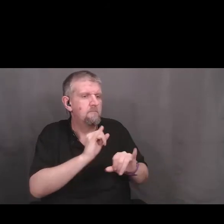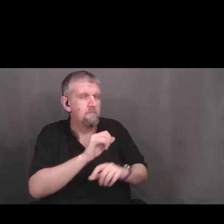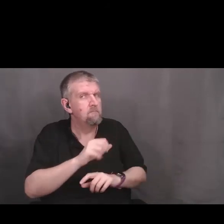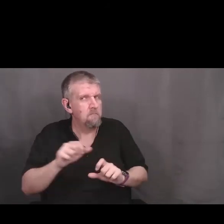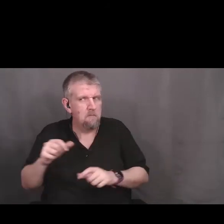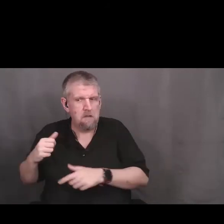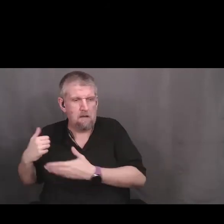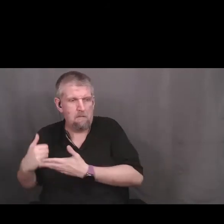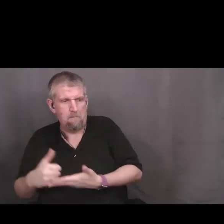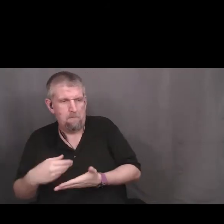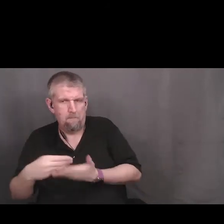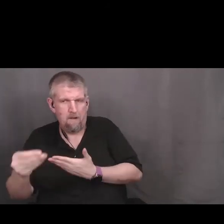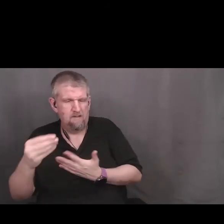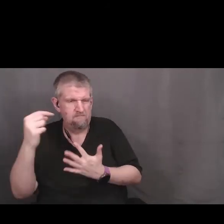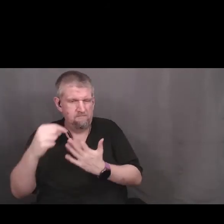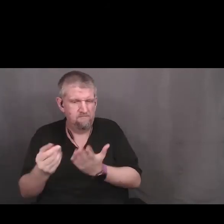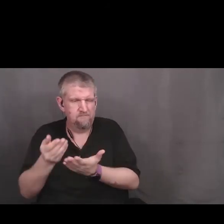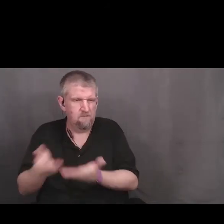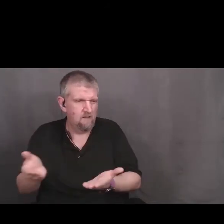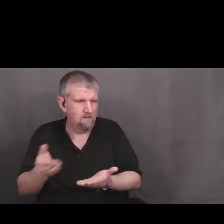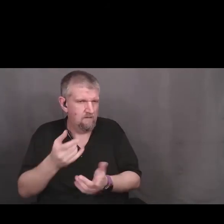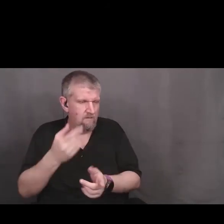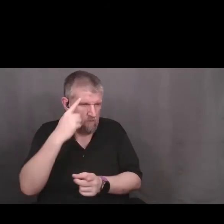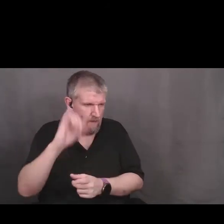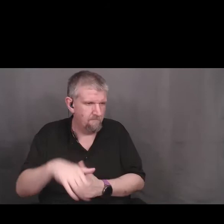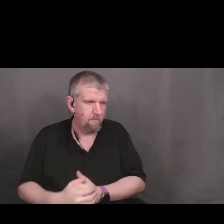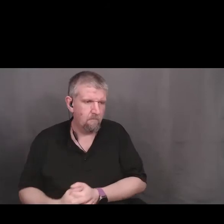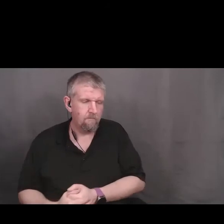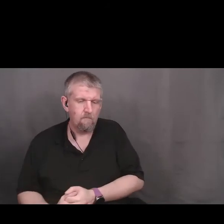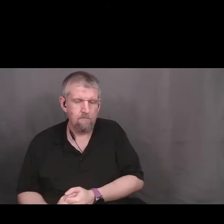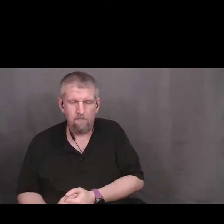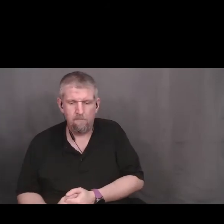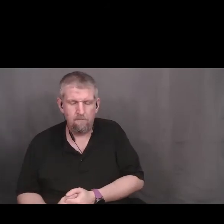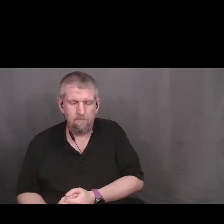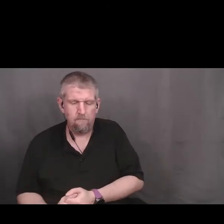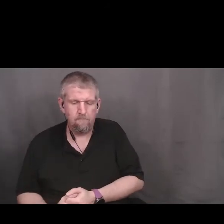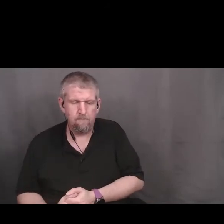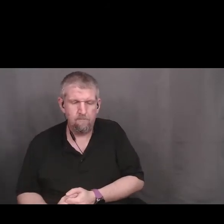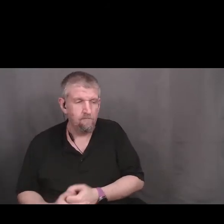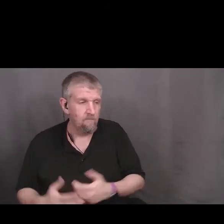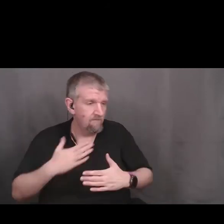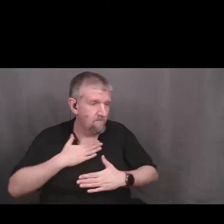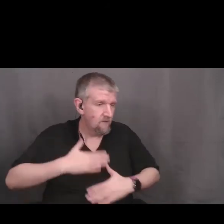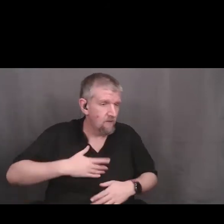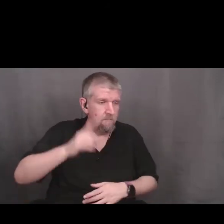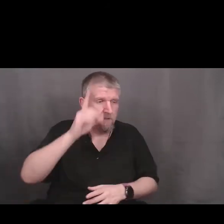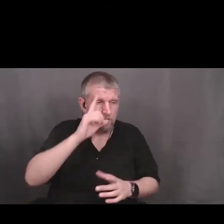for someone that has that goal. They can also provide physical and mental restoration services,